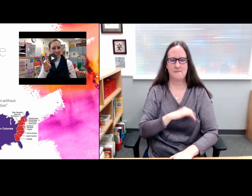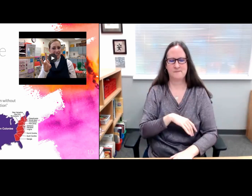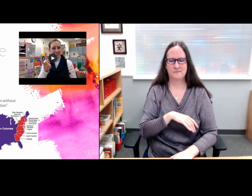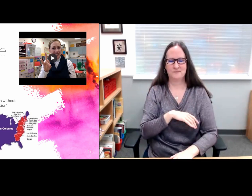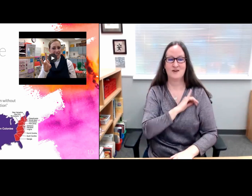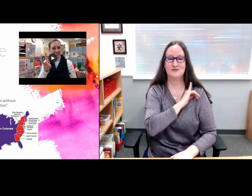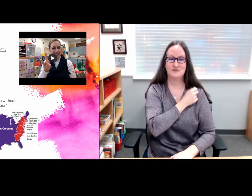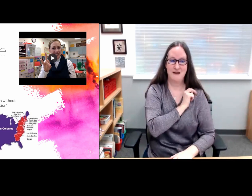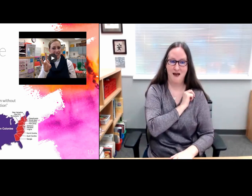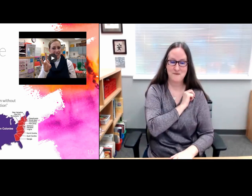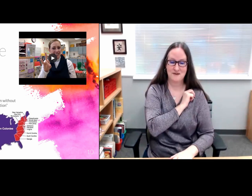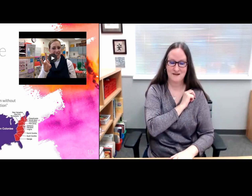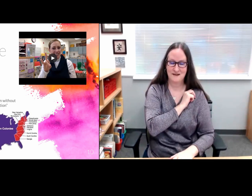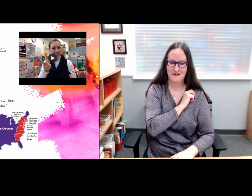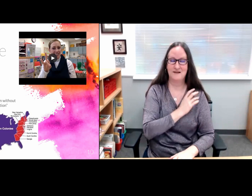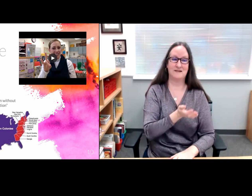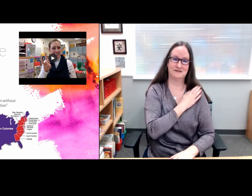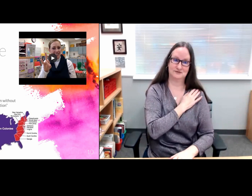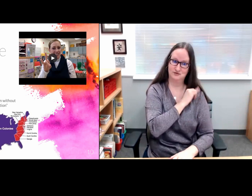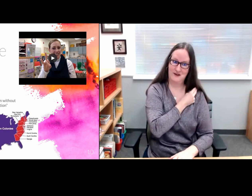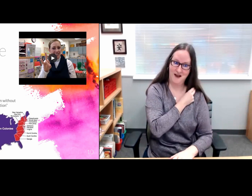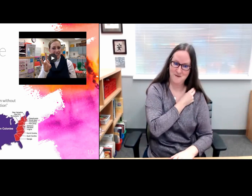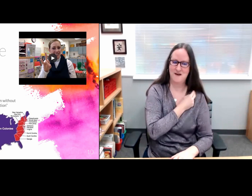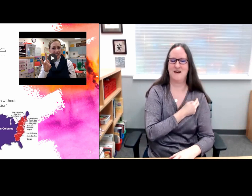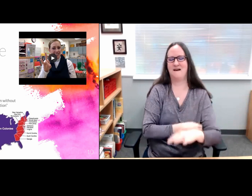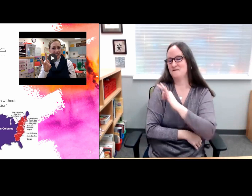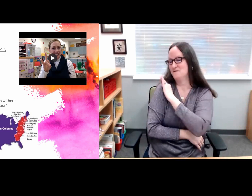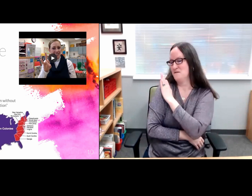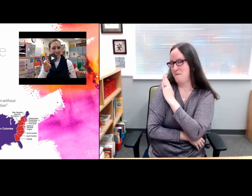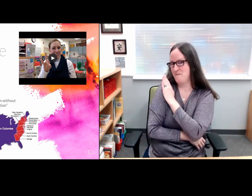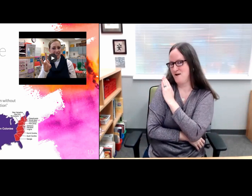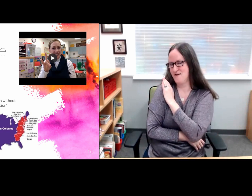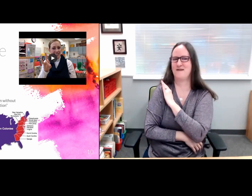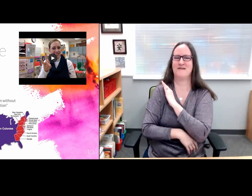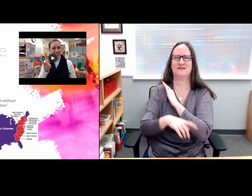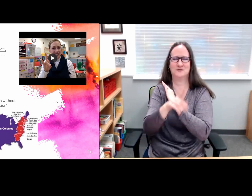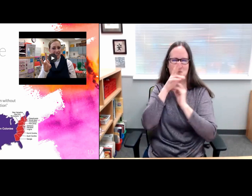So you can do something like this is January here. February here